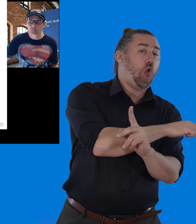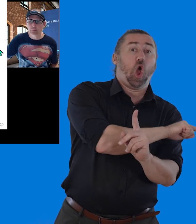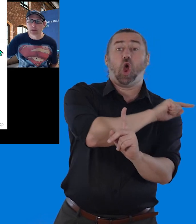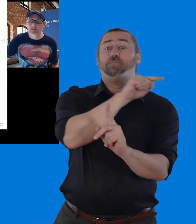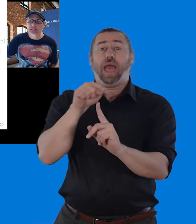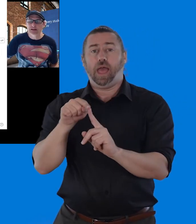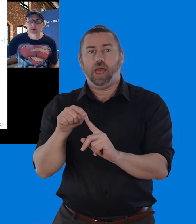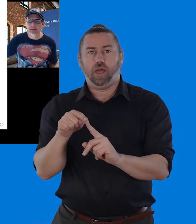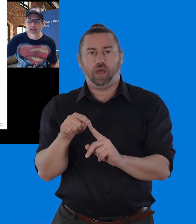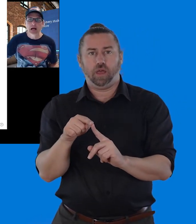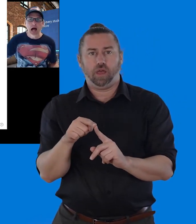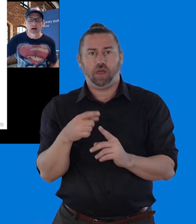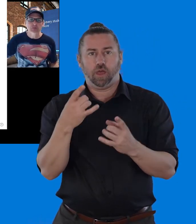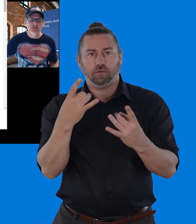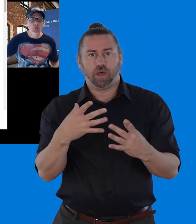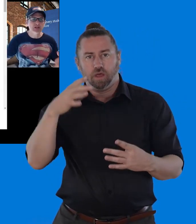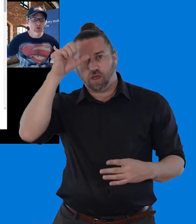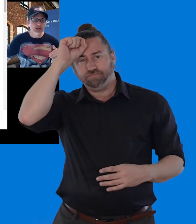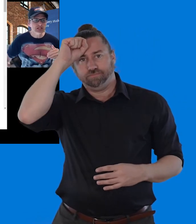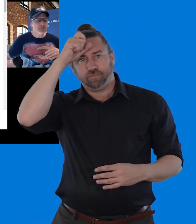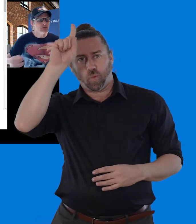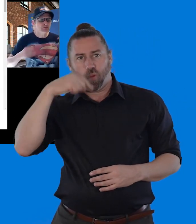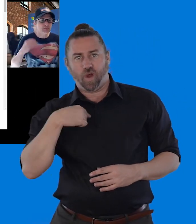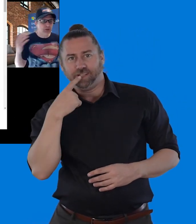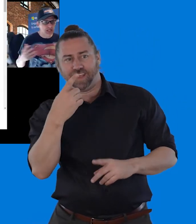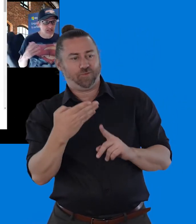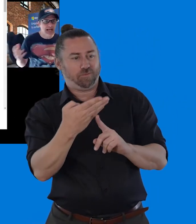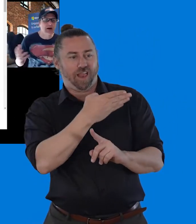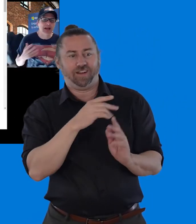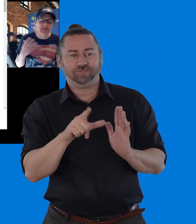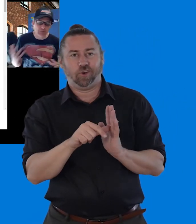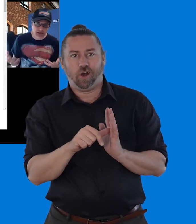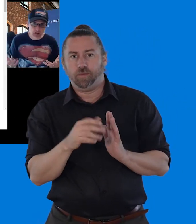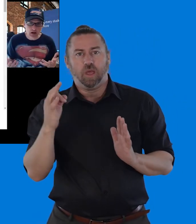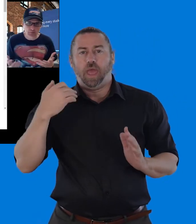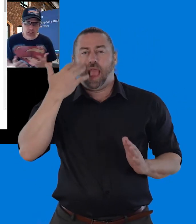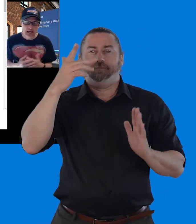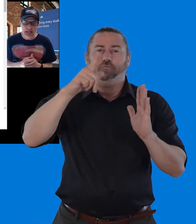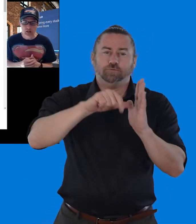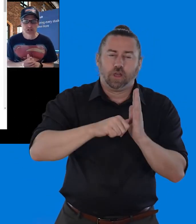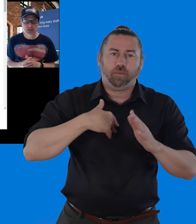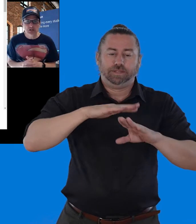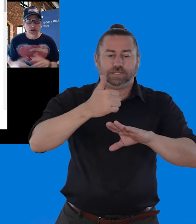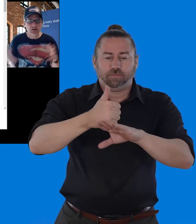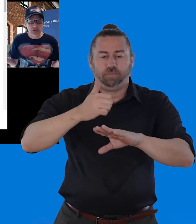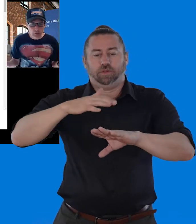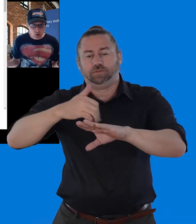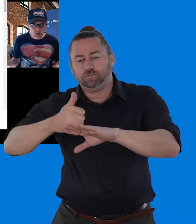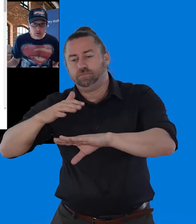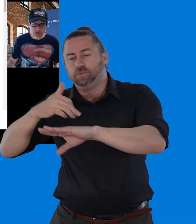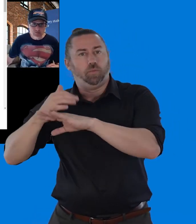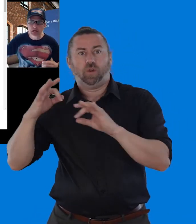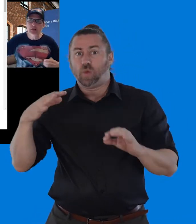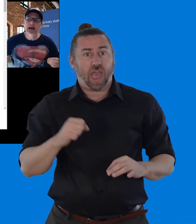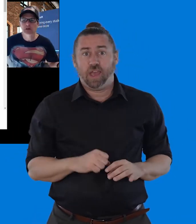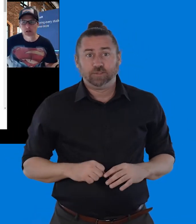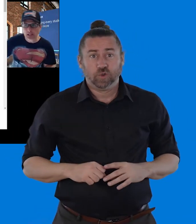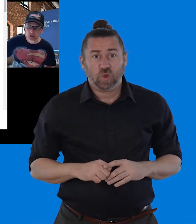It remembers everything, so we don't need to be building this out every time. In other words, it's not every time I open Immersive Reader, I have to click,